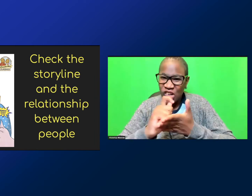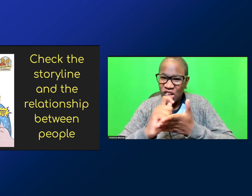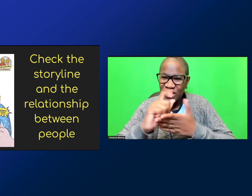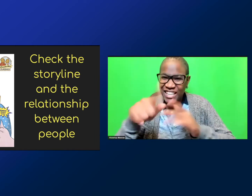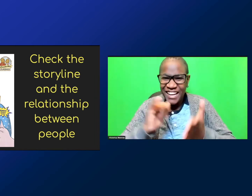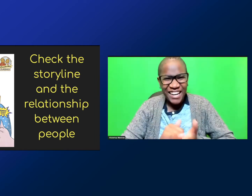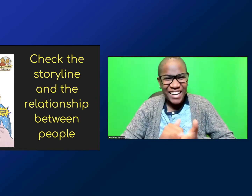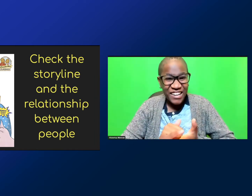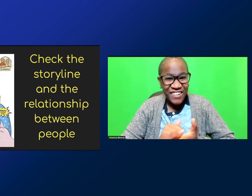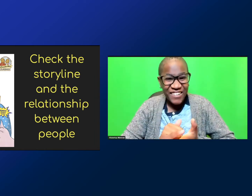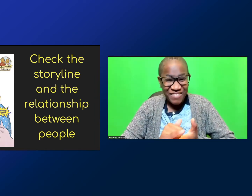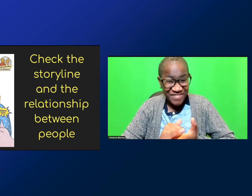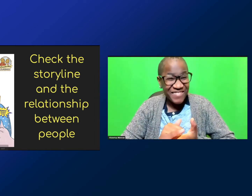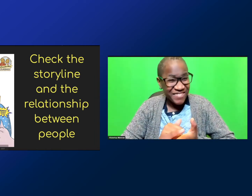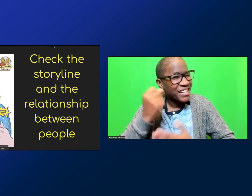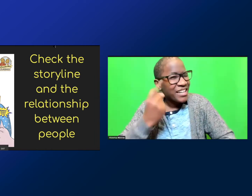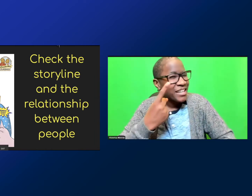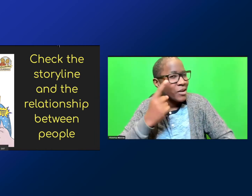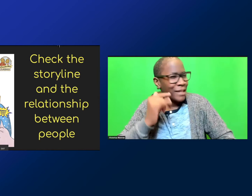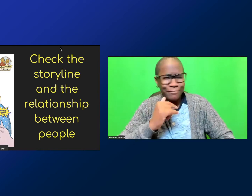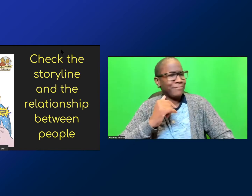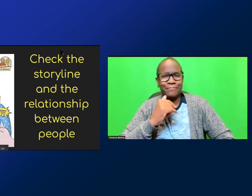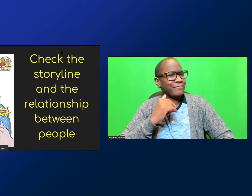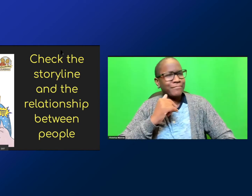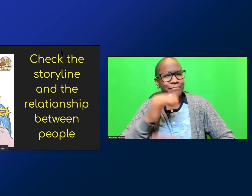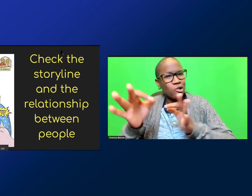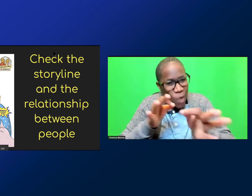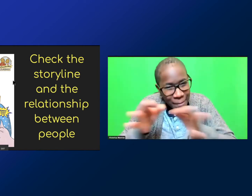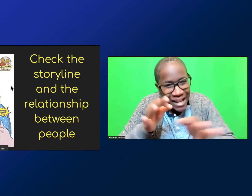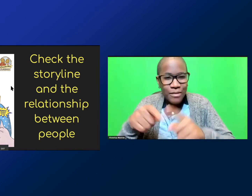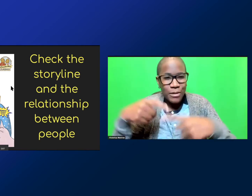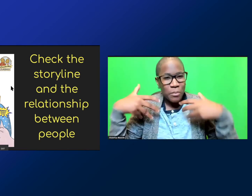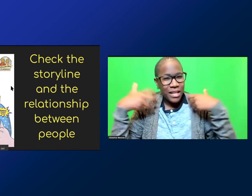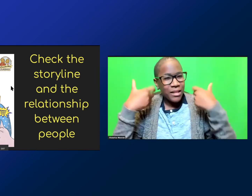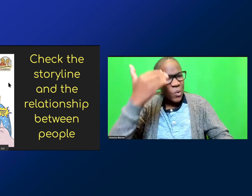a very um kind of subliminal message there and of course you know the offer of this series is white